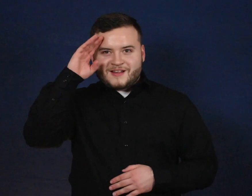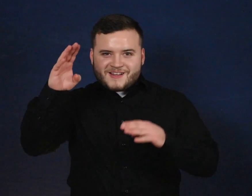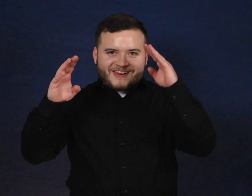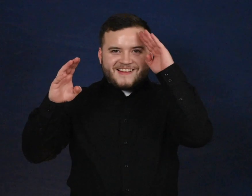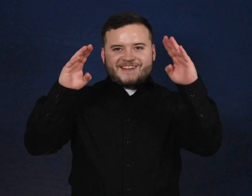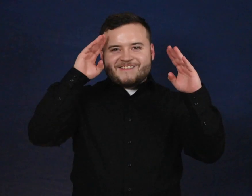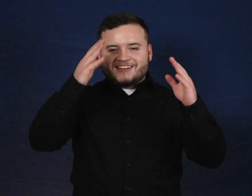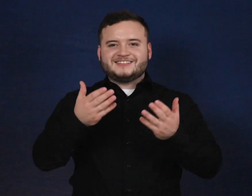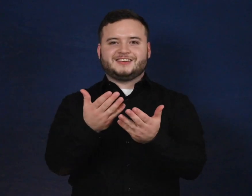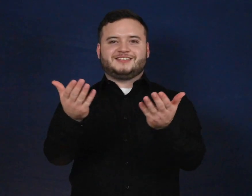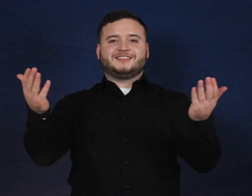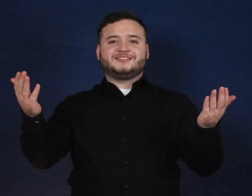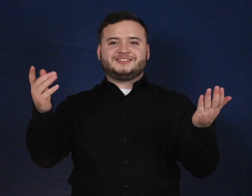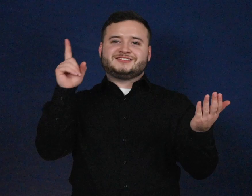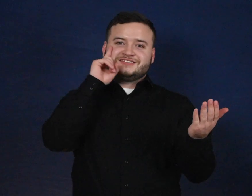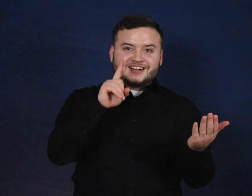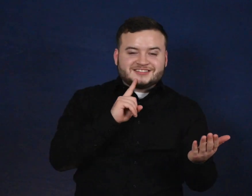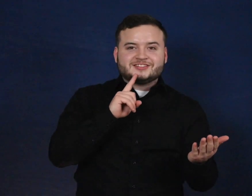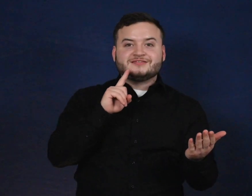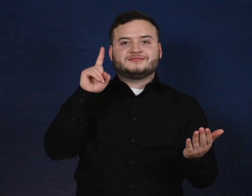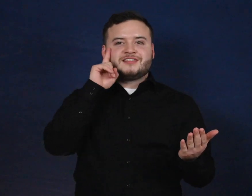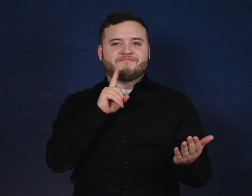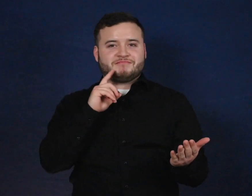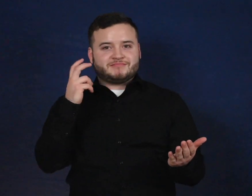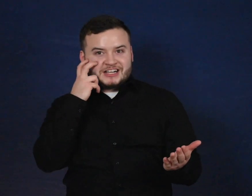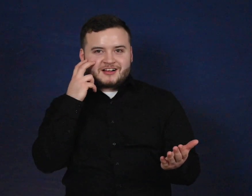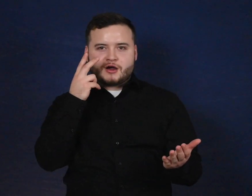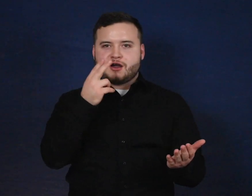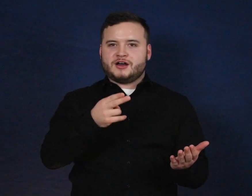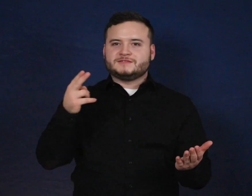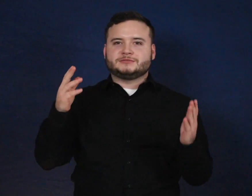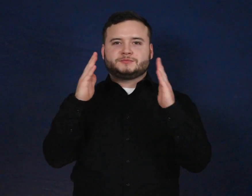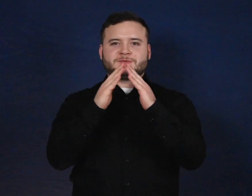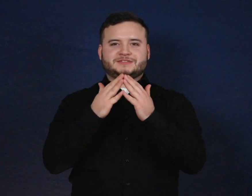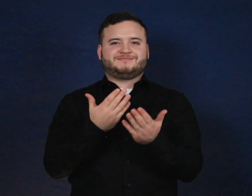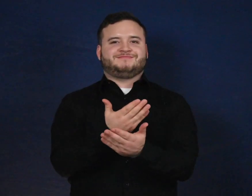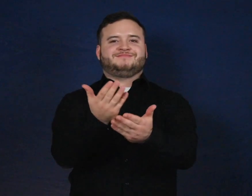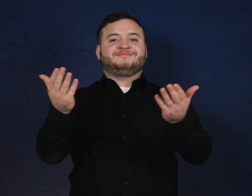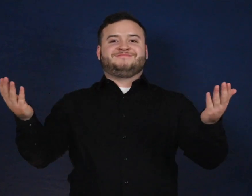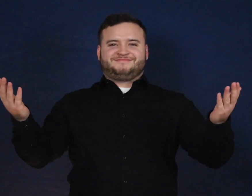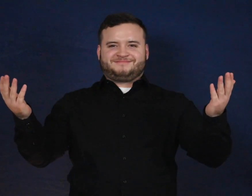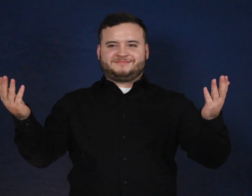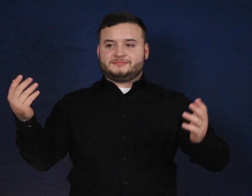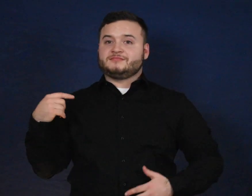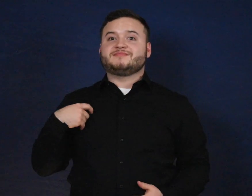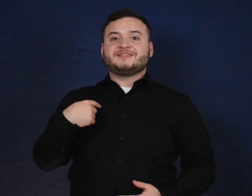Hello Deaf, DeafBlind and Hard of Hearing community!